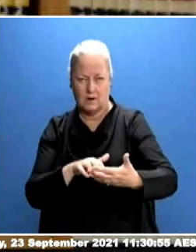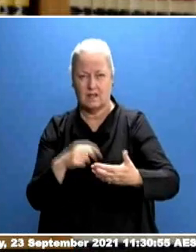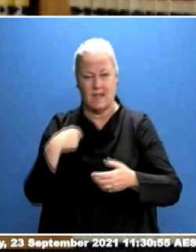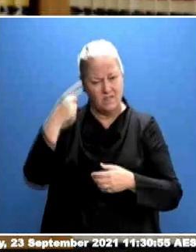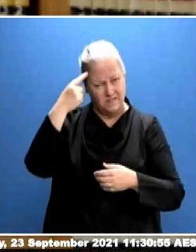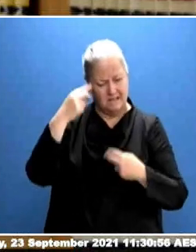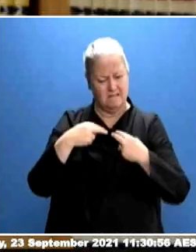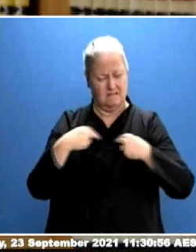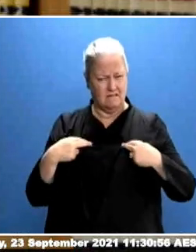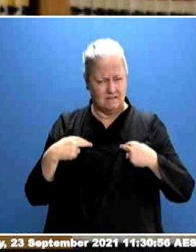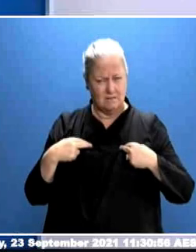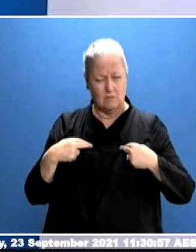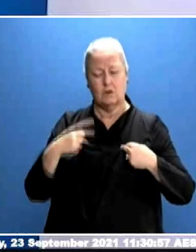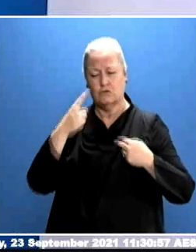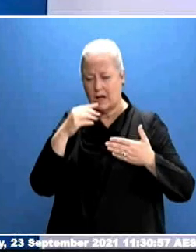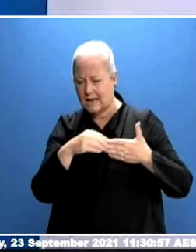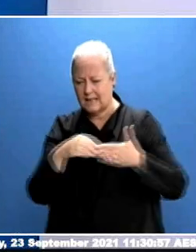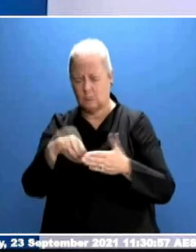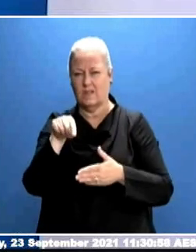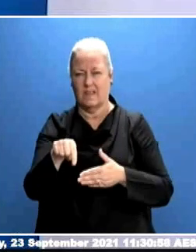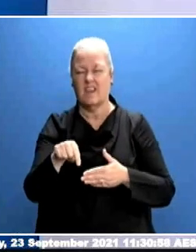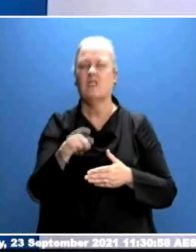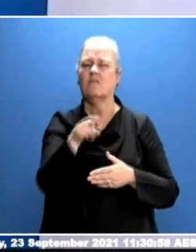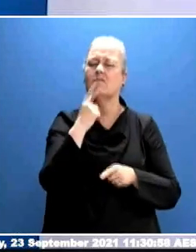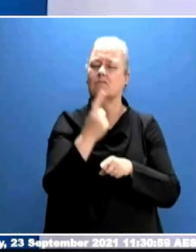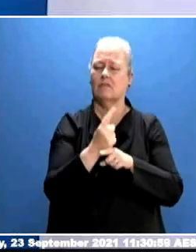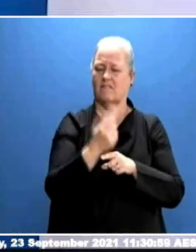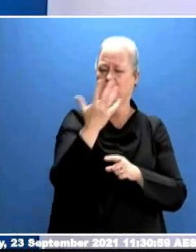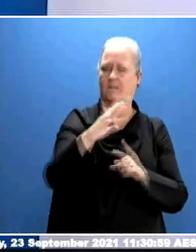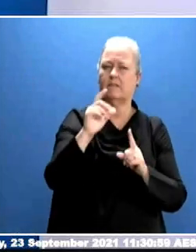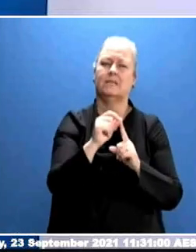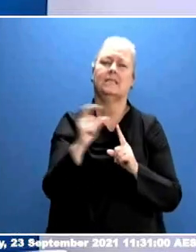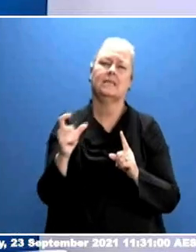has taken you to this --- to a 50 per cent rate of children